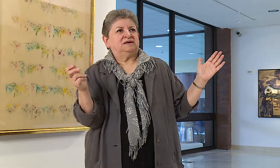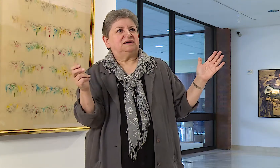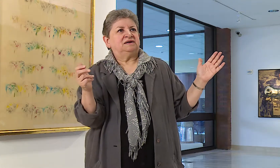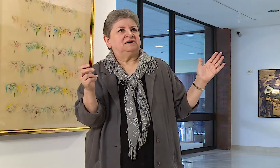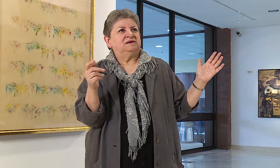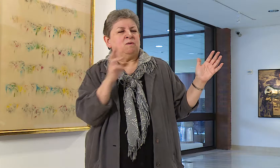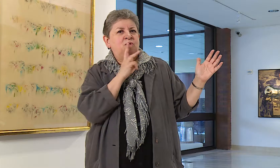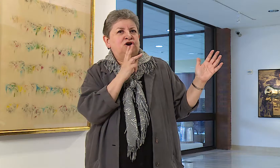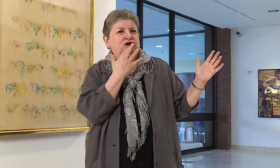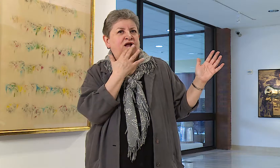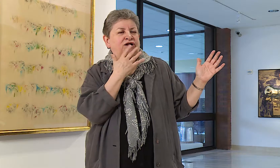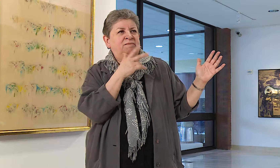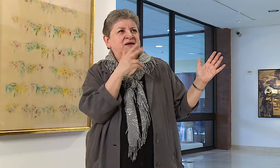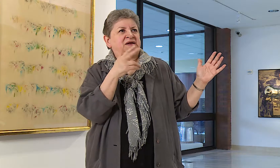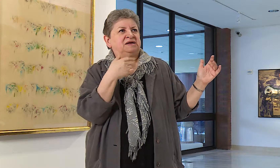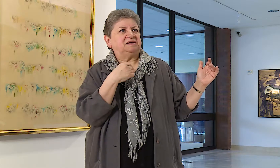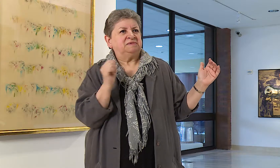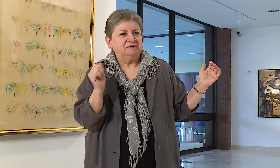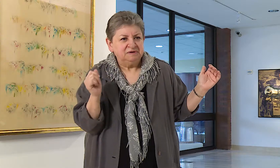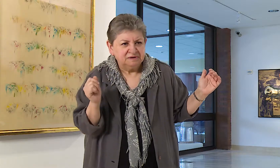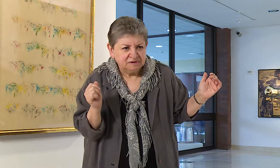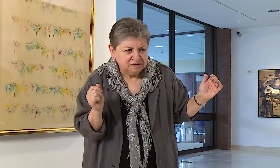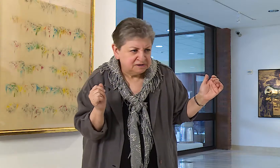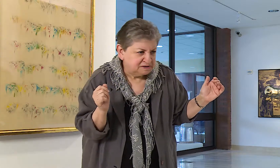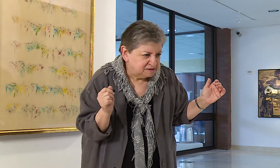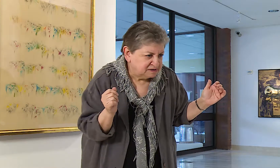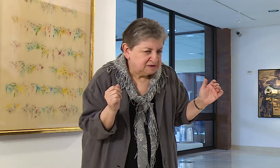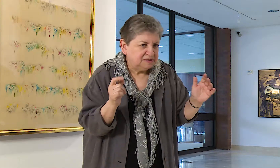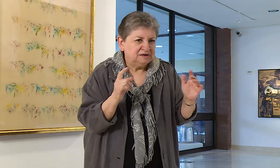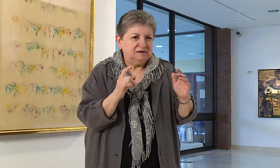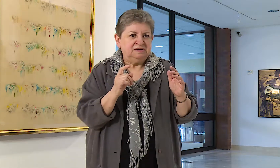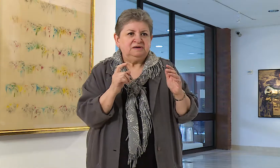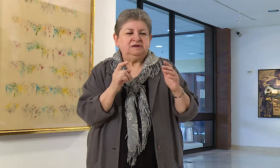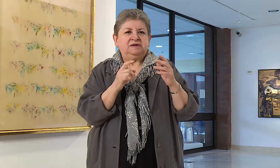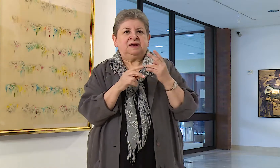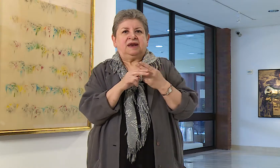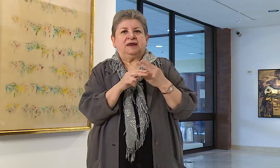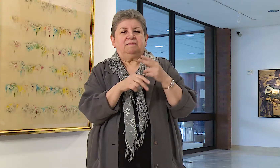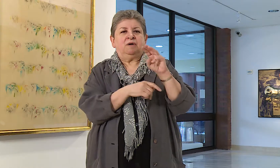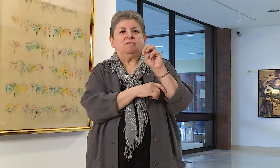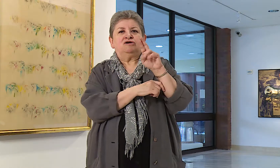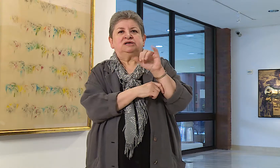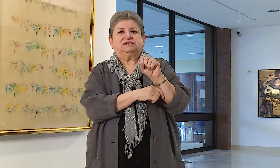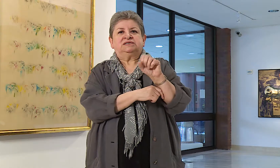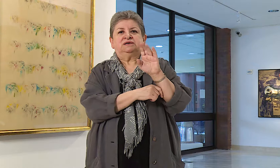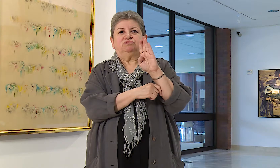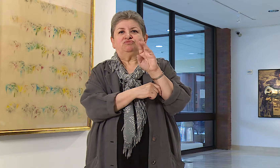a fairly large painting, a watercolor piece. And as I examined it further,